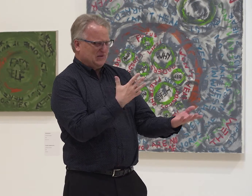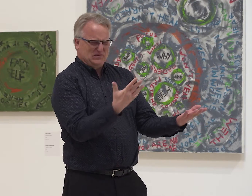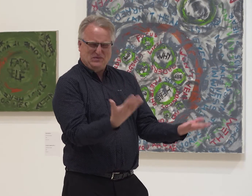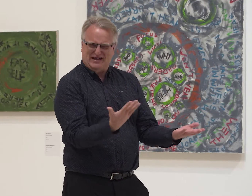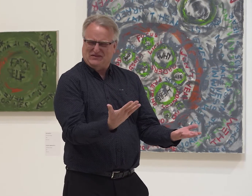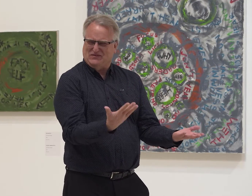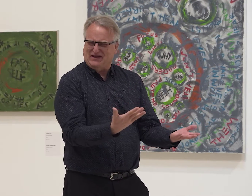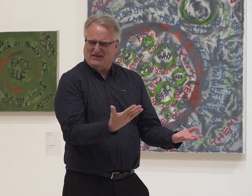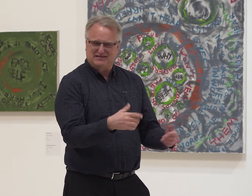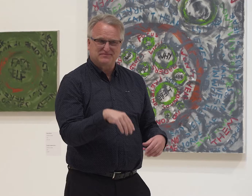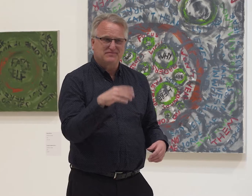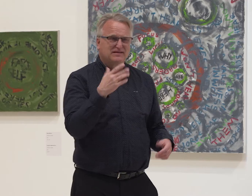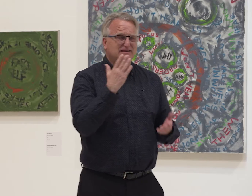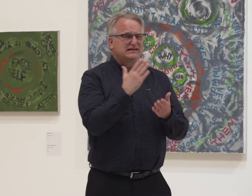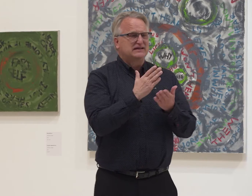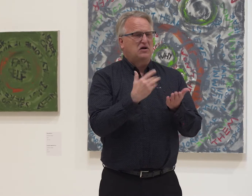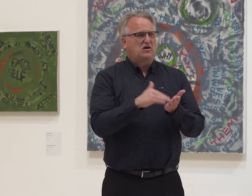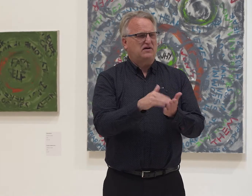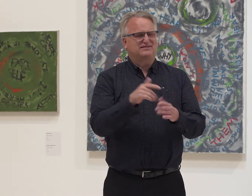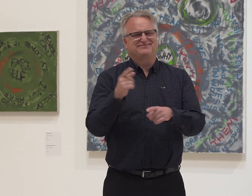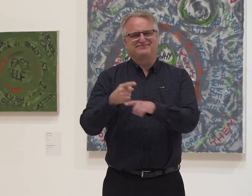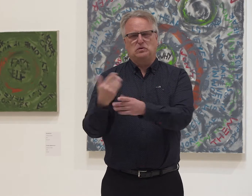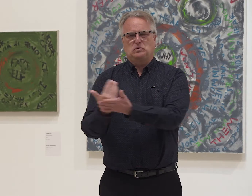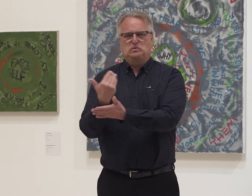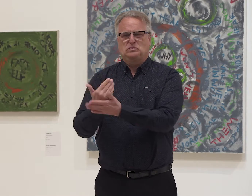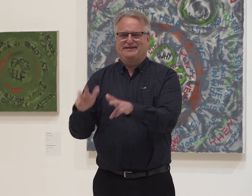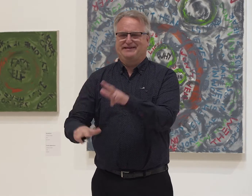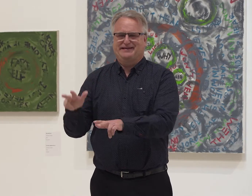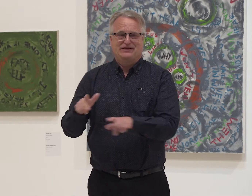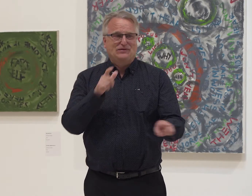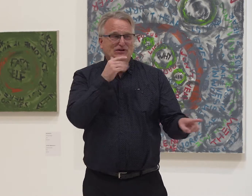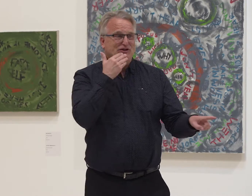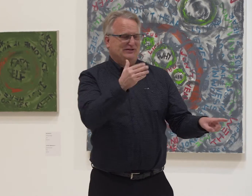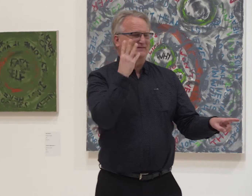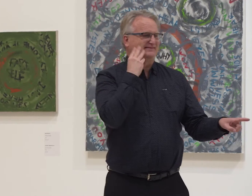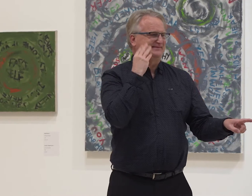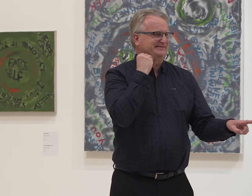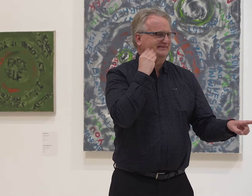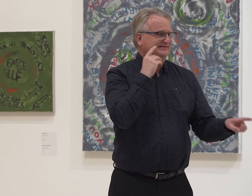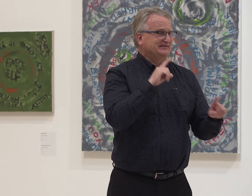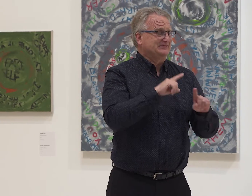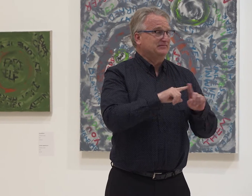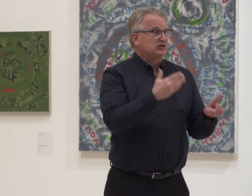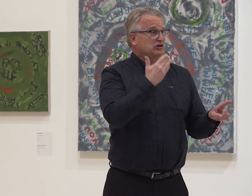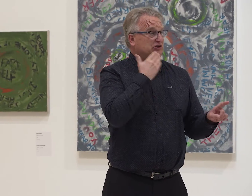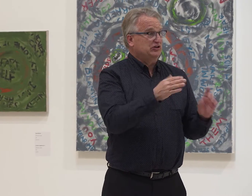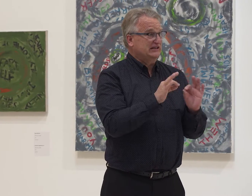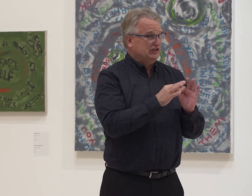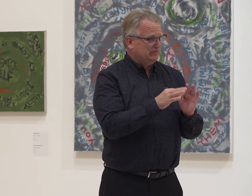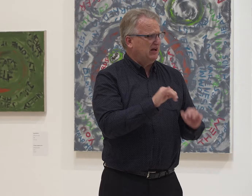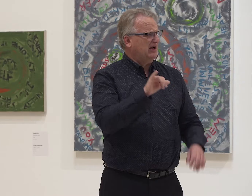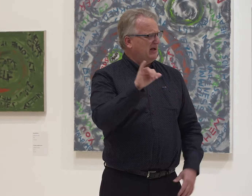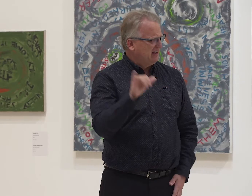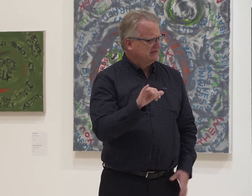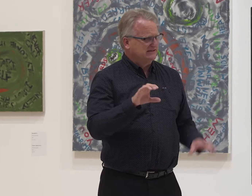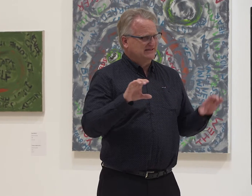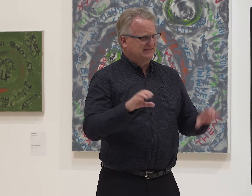What is the needs here? How can we make things better? There are sometimes when you have challenging experiences.